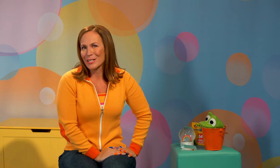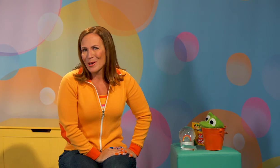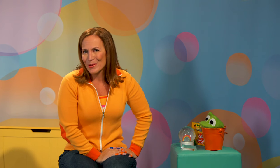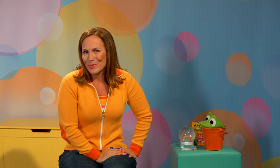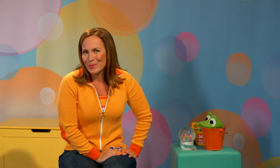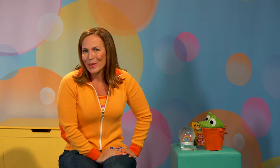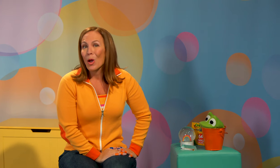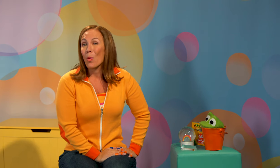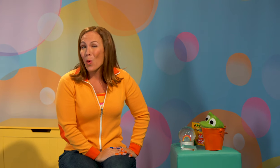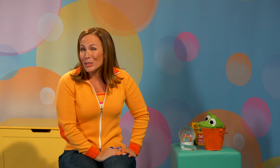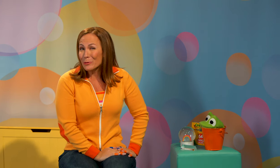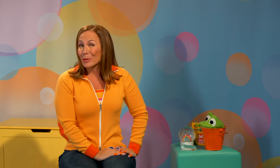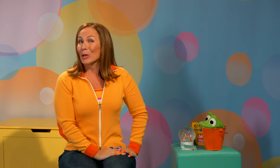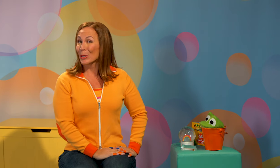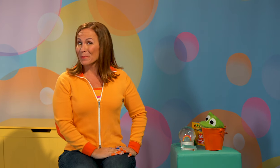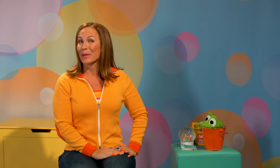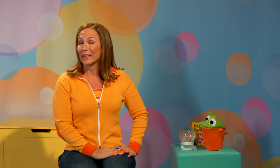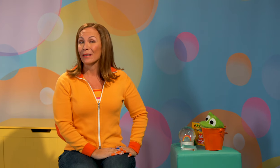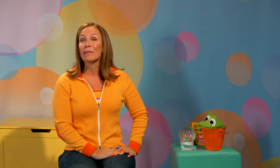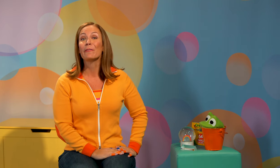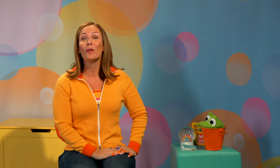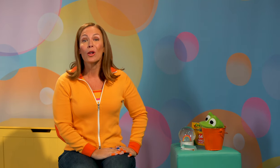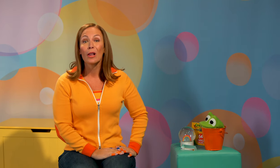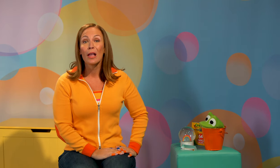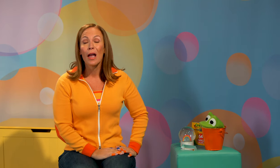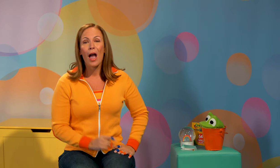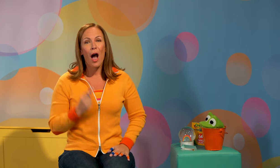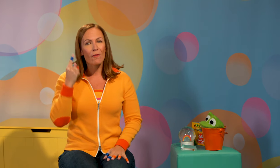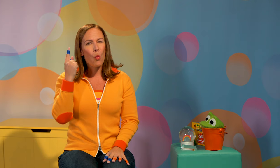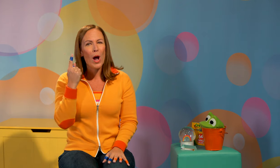And you know, wonderful could mean full of wonder.